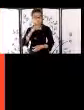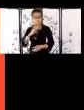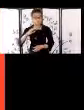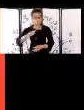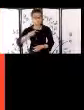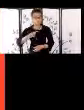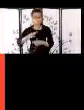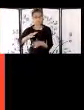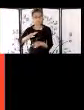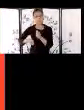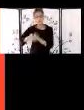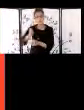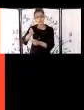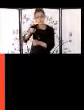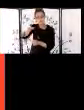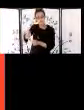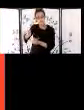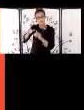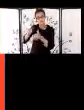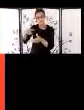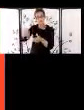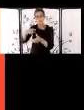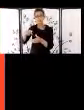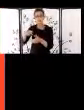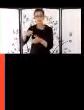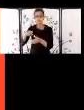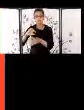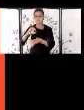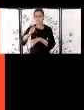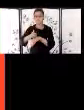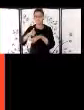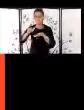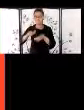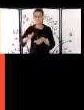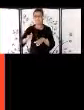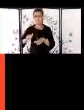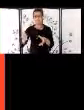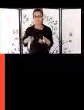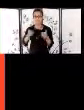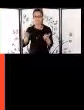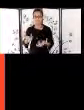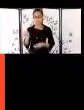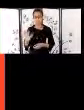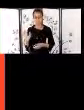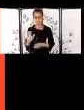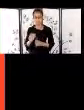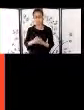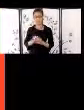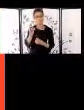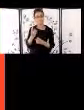artists. An artist collective does not include for-profit organizations, businesses or groups